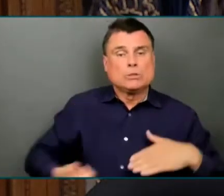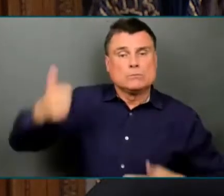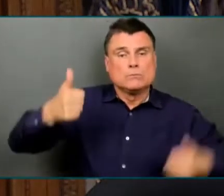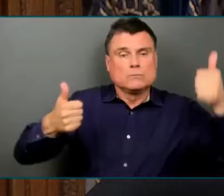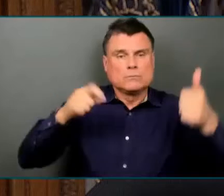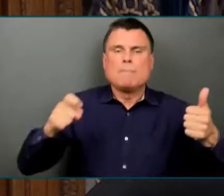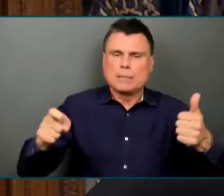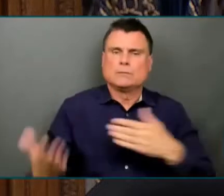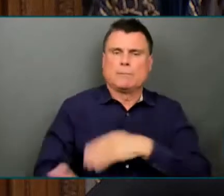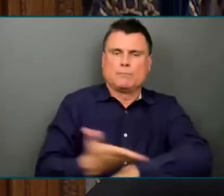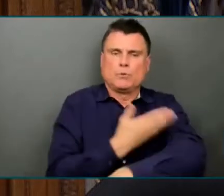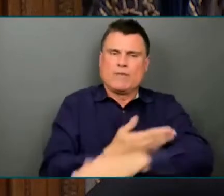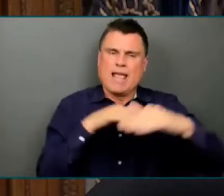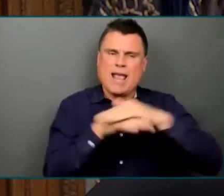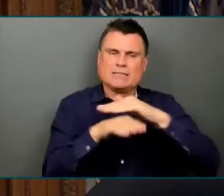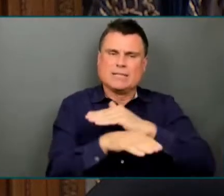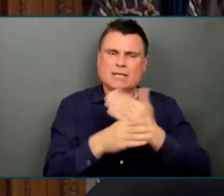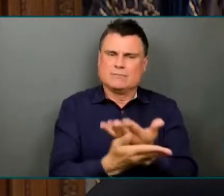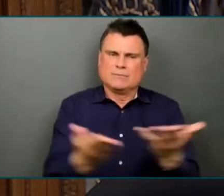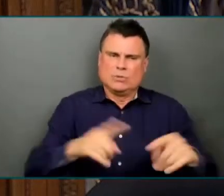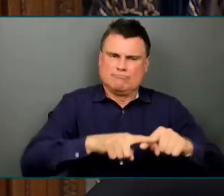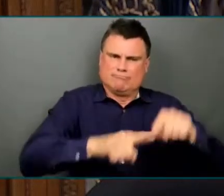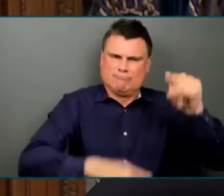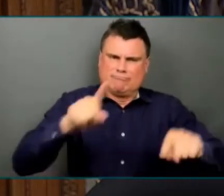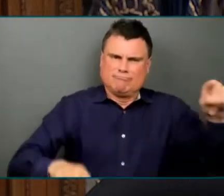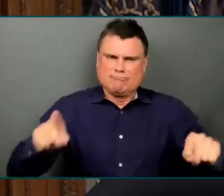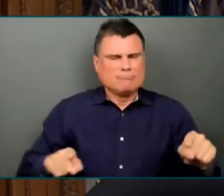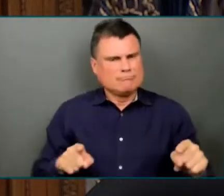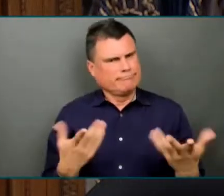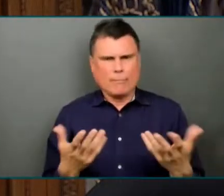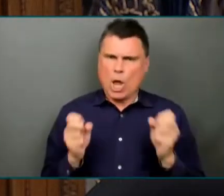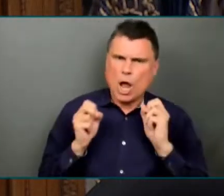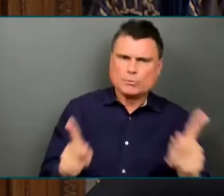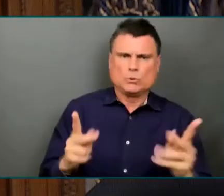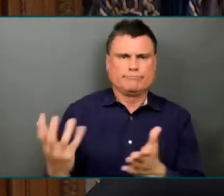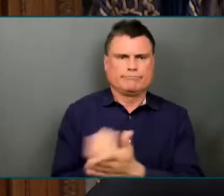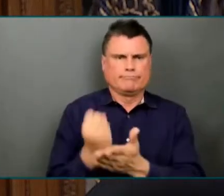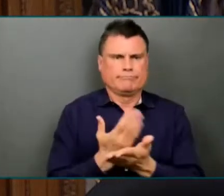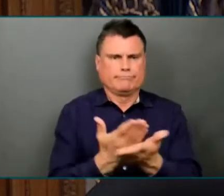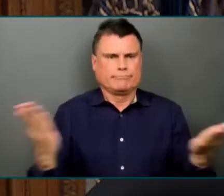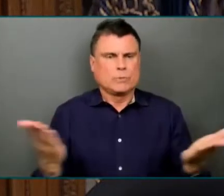important work that will require the participation of our professional public service, and in time,